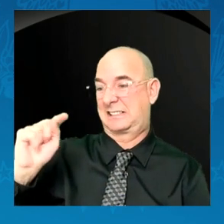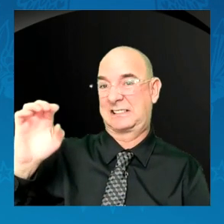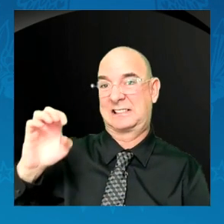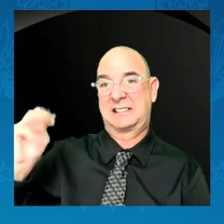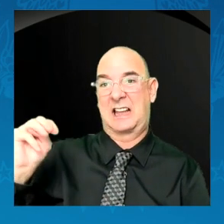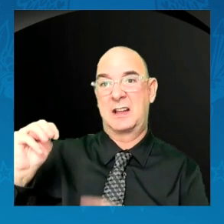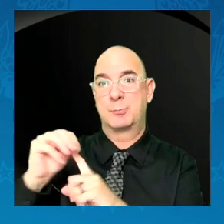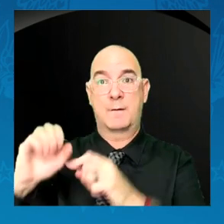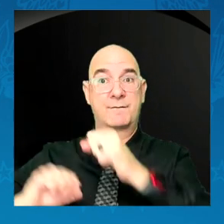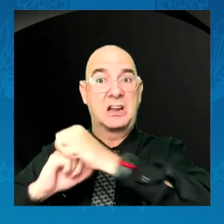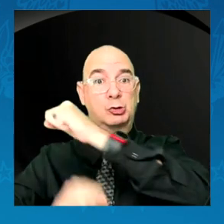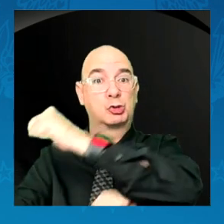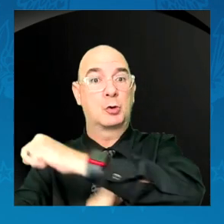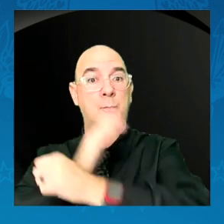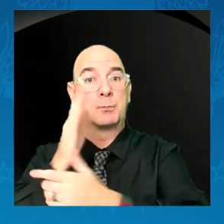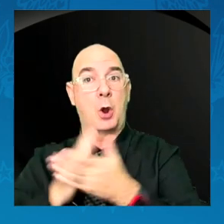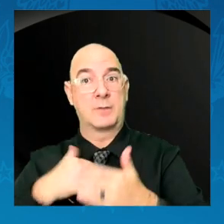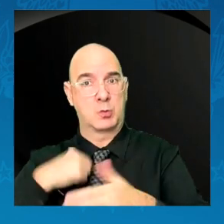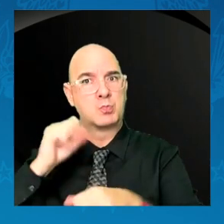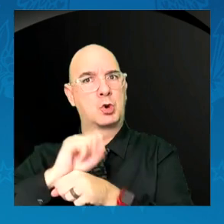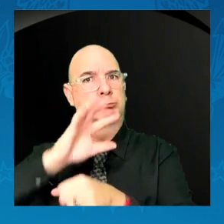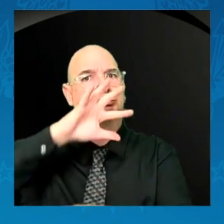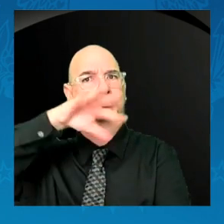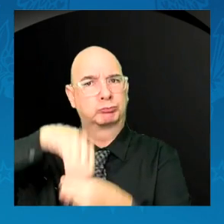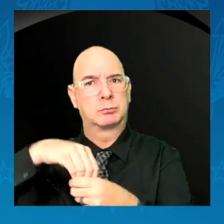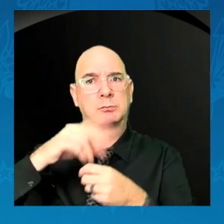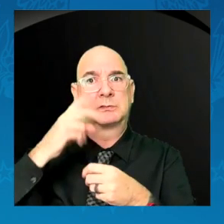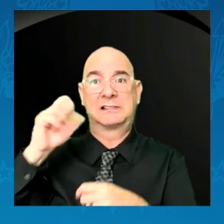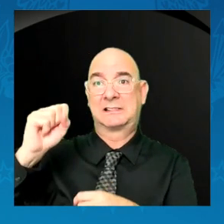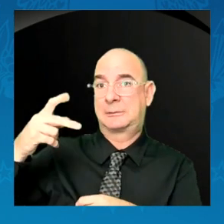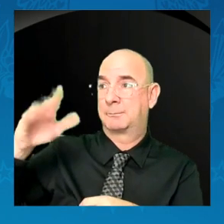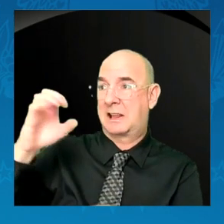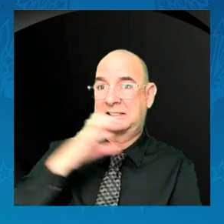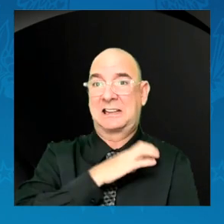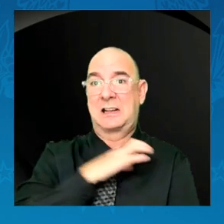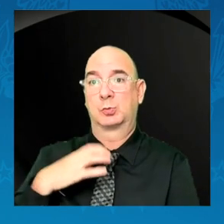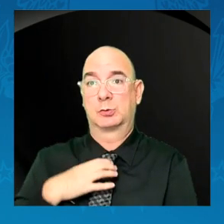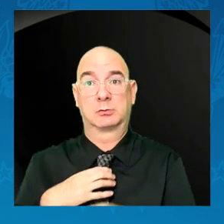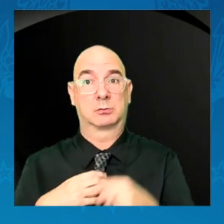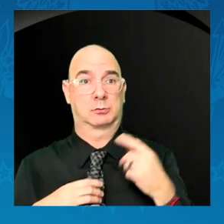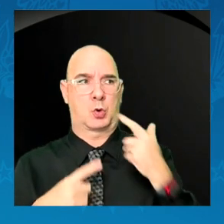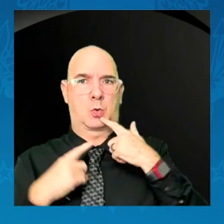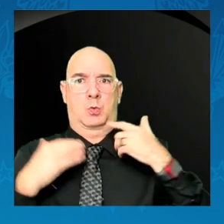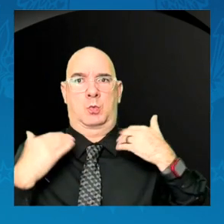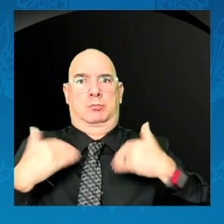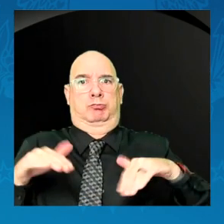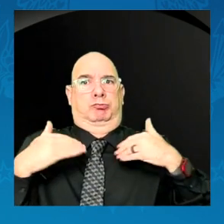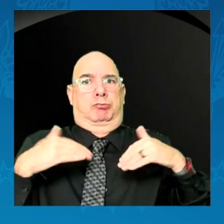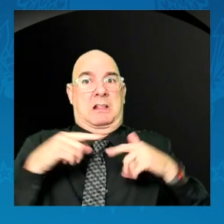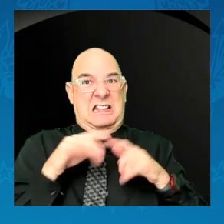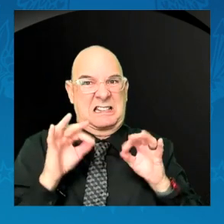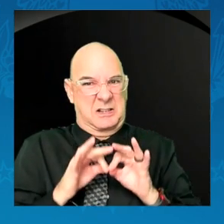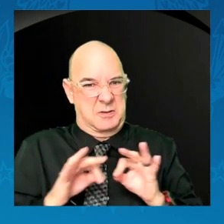The United States is truly at an inflection point. The stakes are high, but the possibilities are endless and we cannot afford to fail.